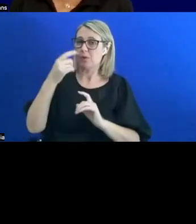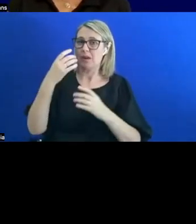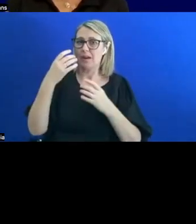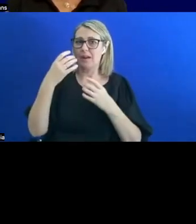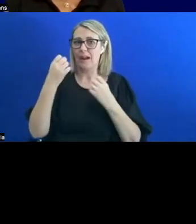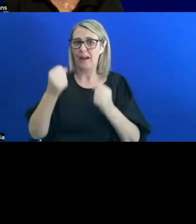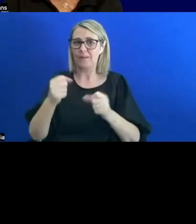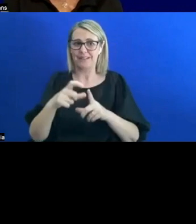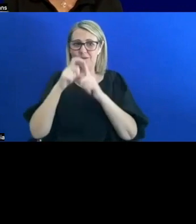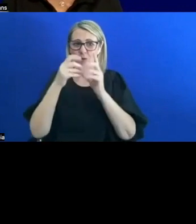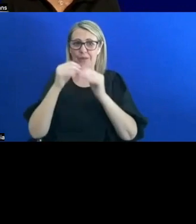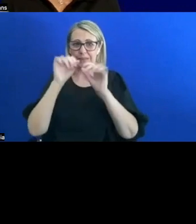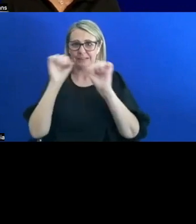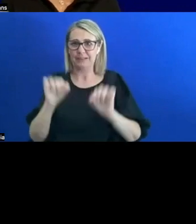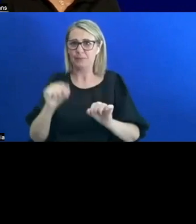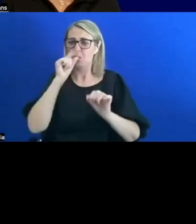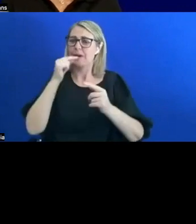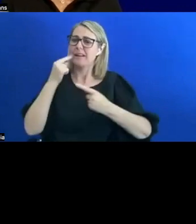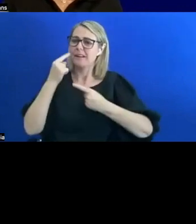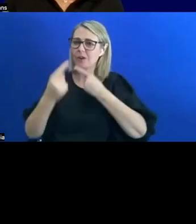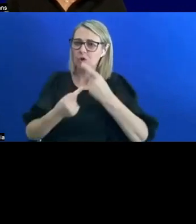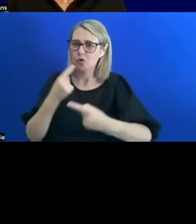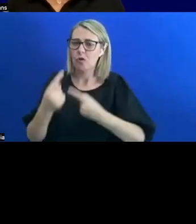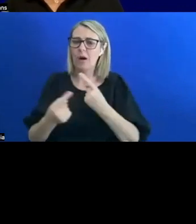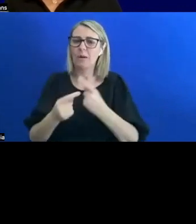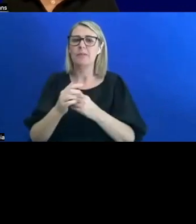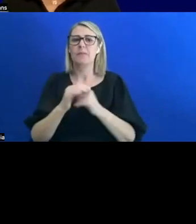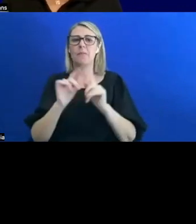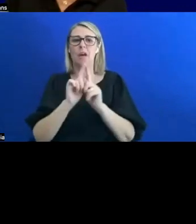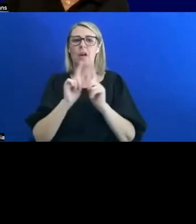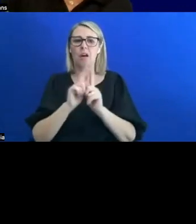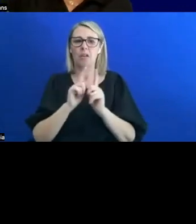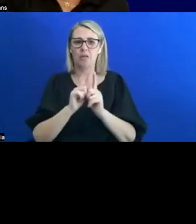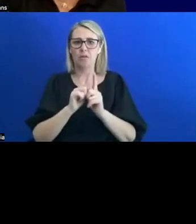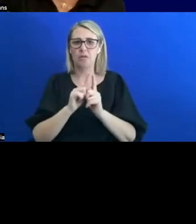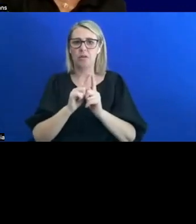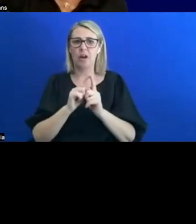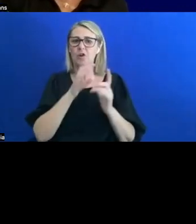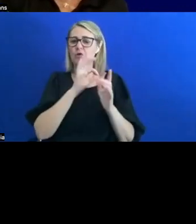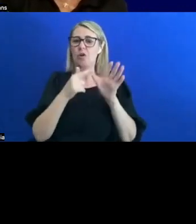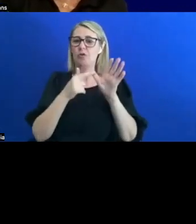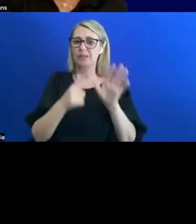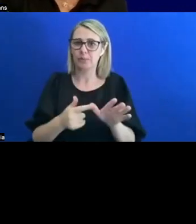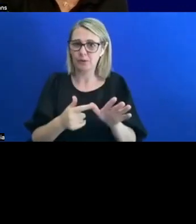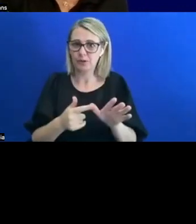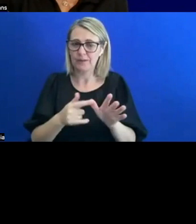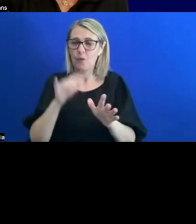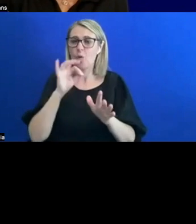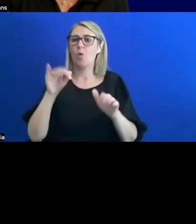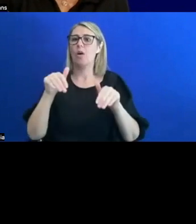we can describe them in terms of being under responsive or over responsive. If